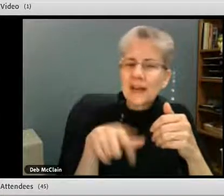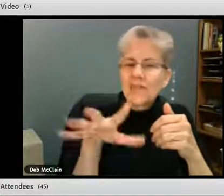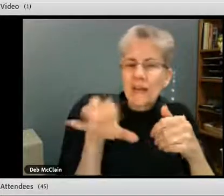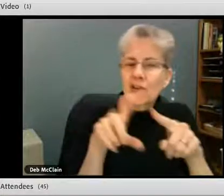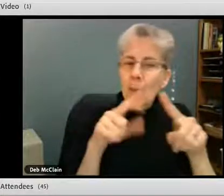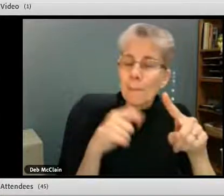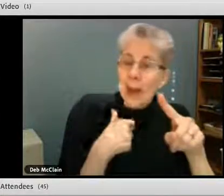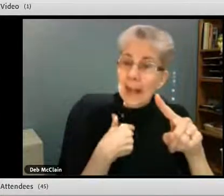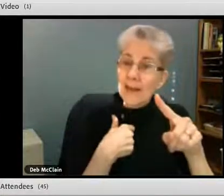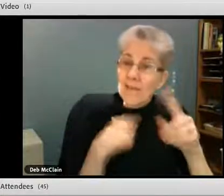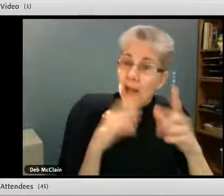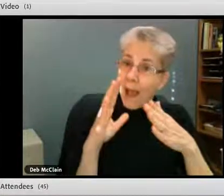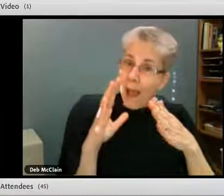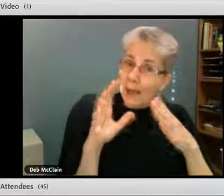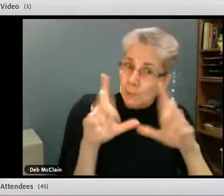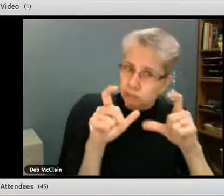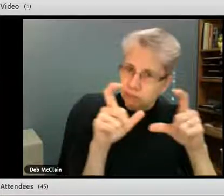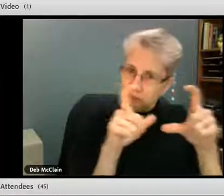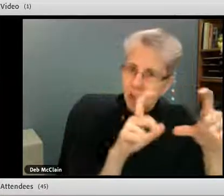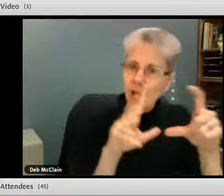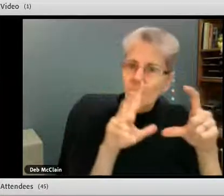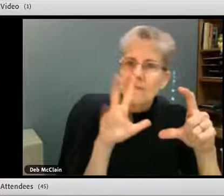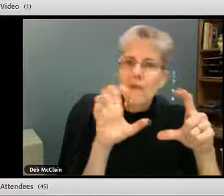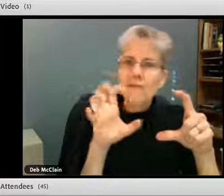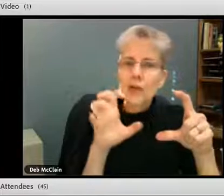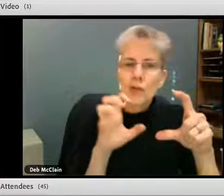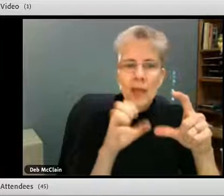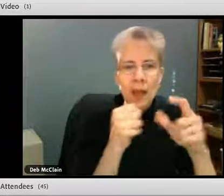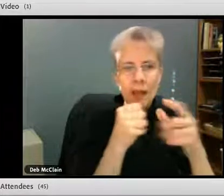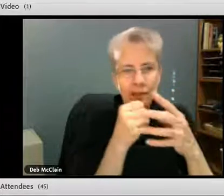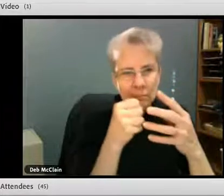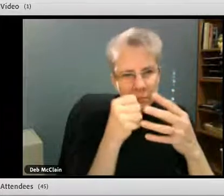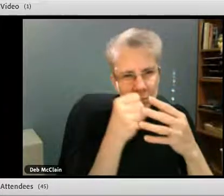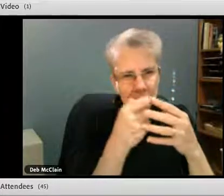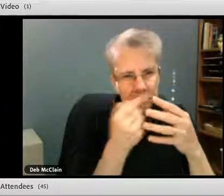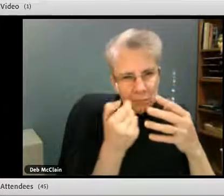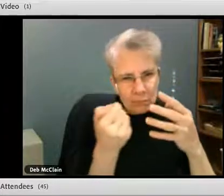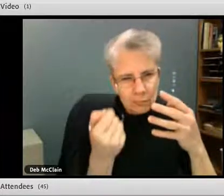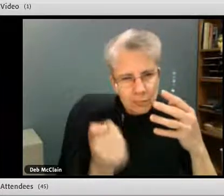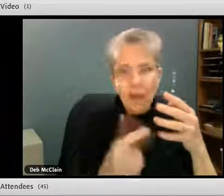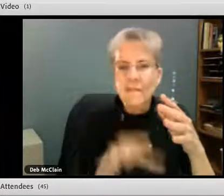I can scroll through them and find the best of the -- Margaret is saying side lighting is best